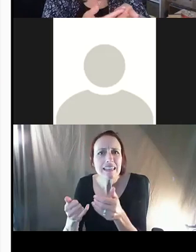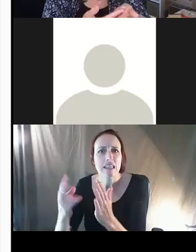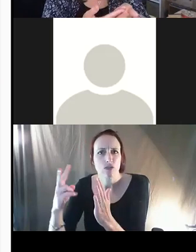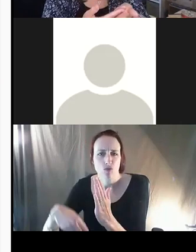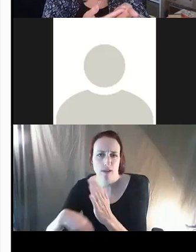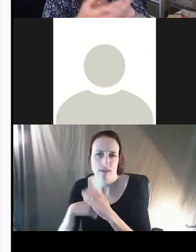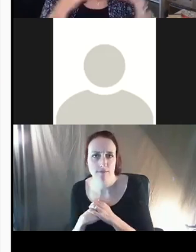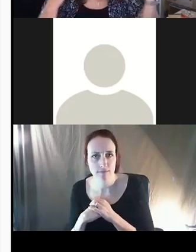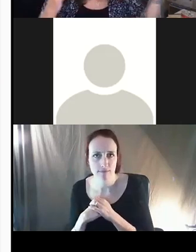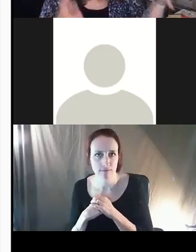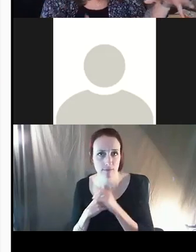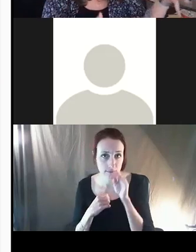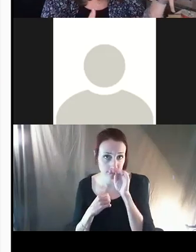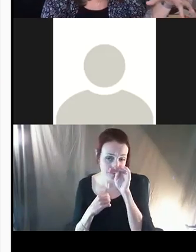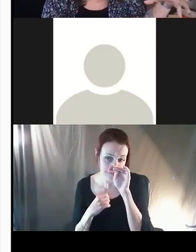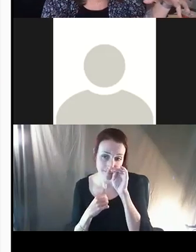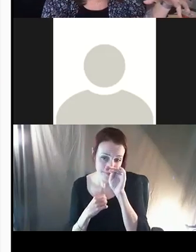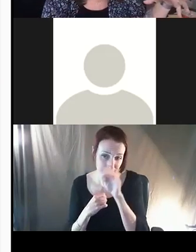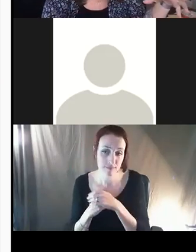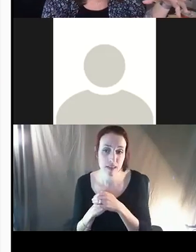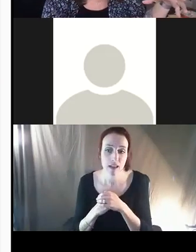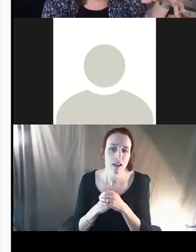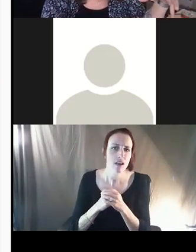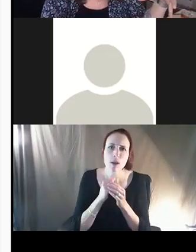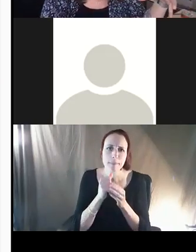I won't drop important content.